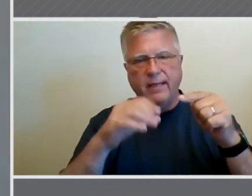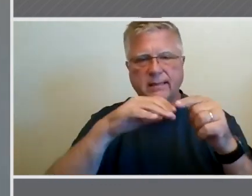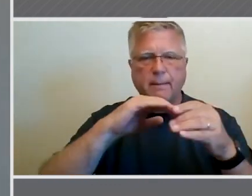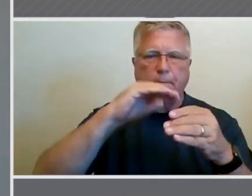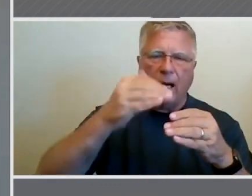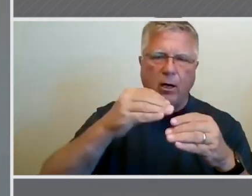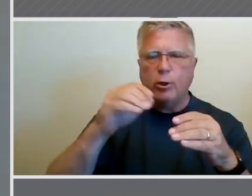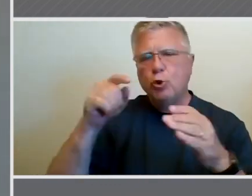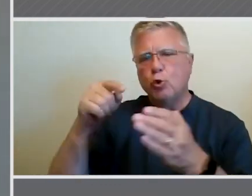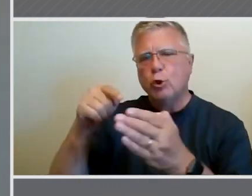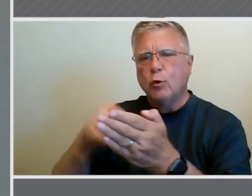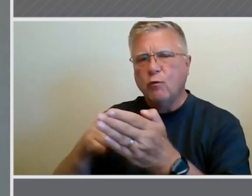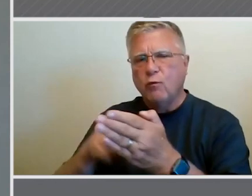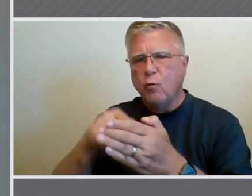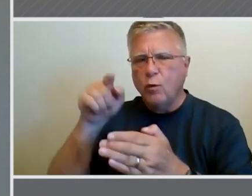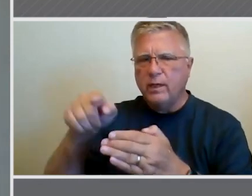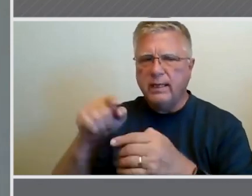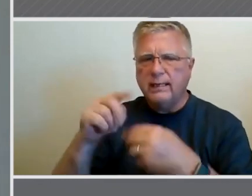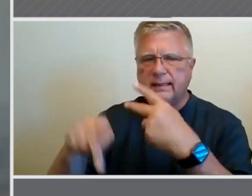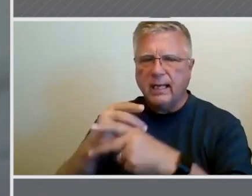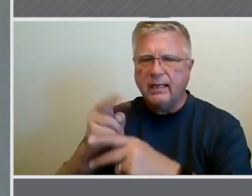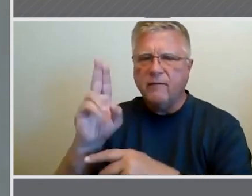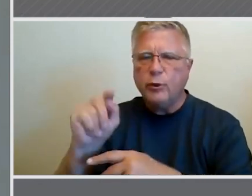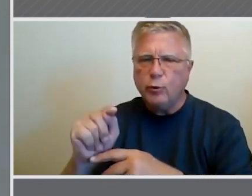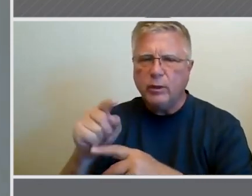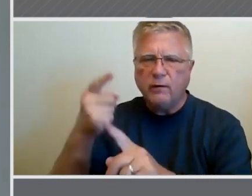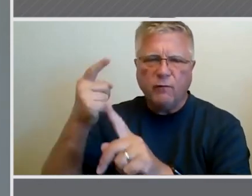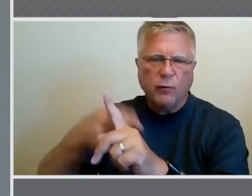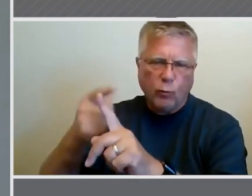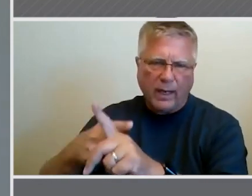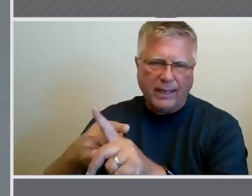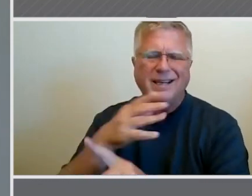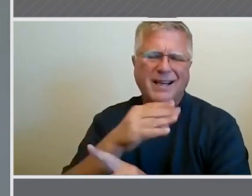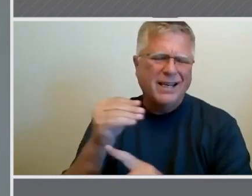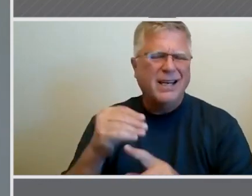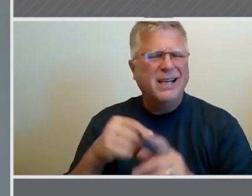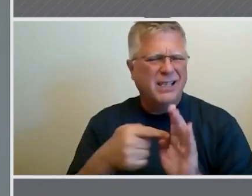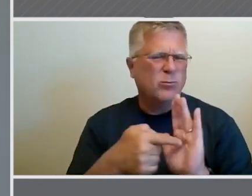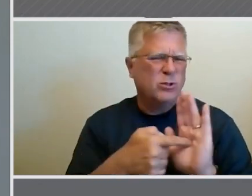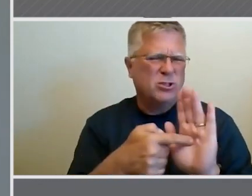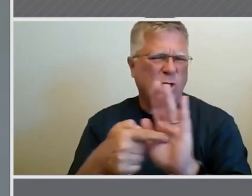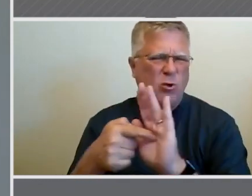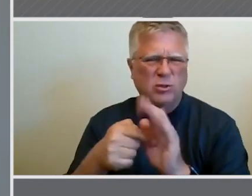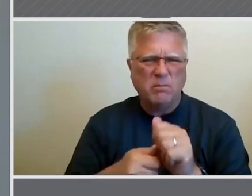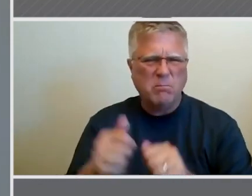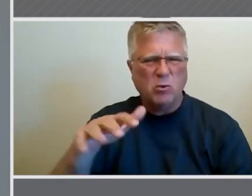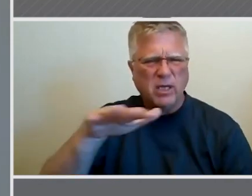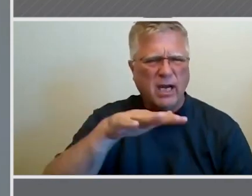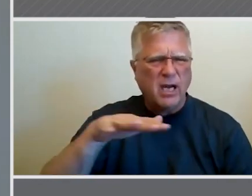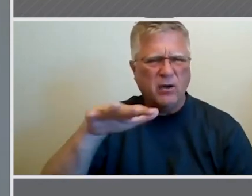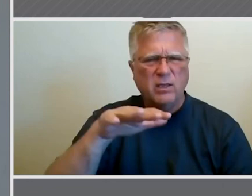Pay X amount of rent. And inevitably it shows that, you know, most areas of the country.